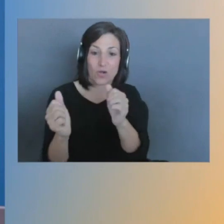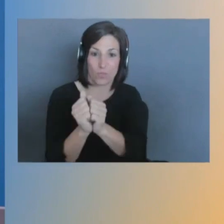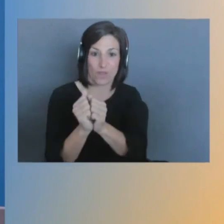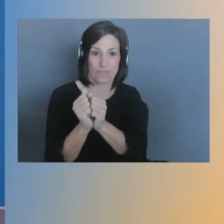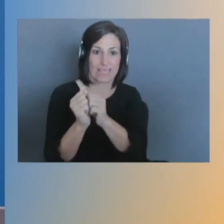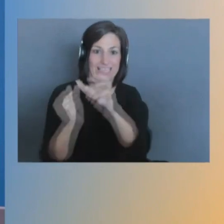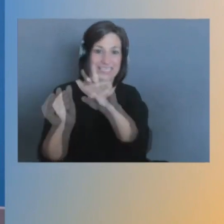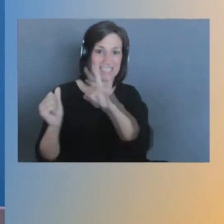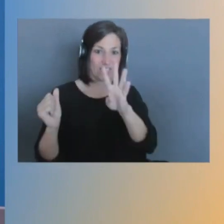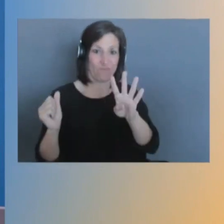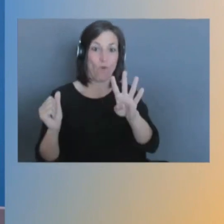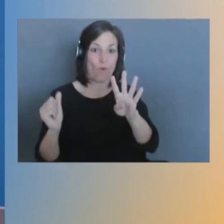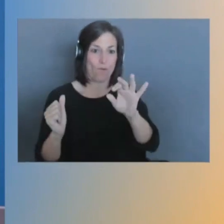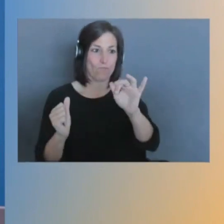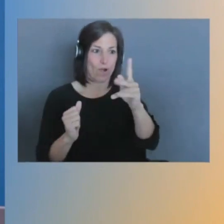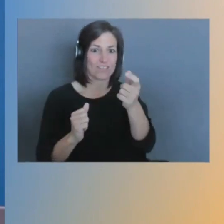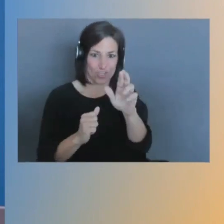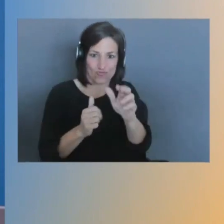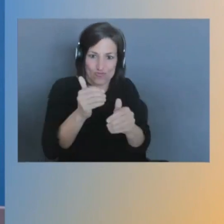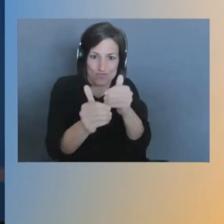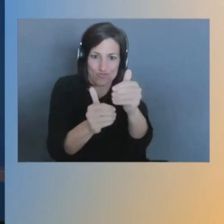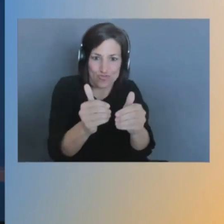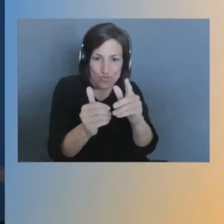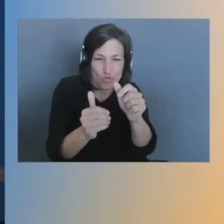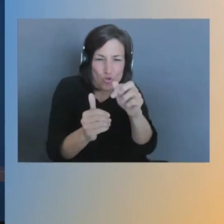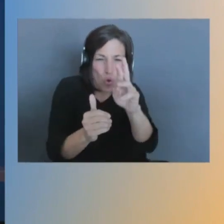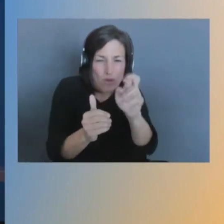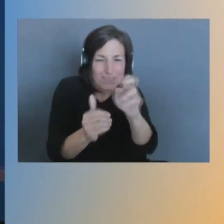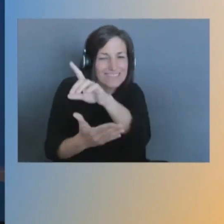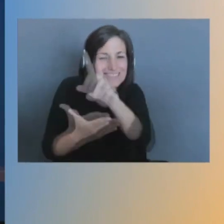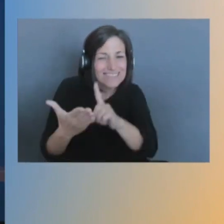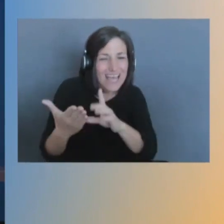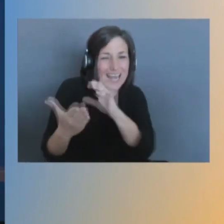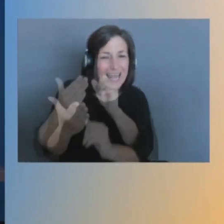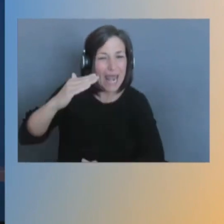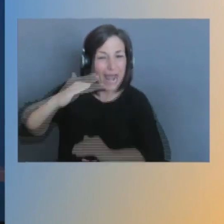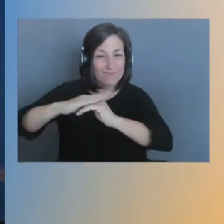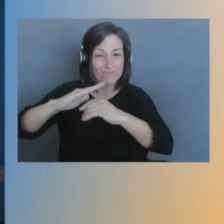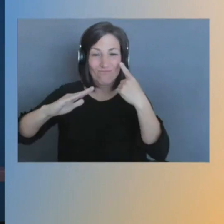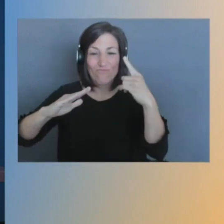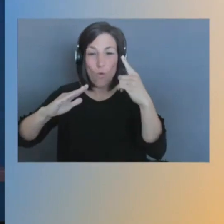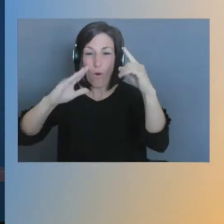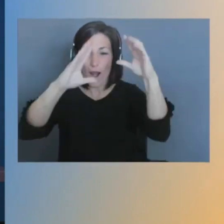and these are designed and optimized specifically for cloud workloads running on AWS,